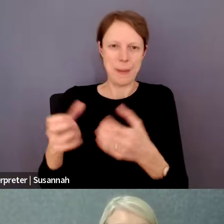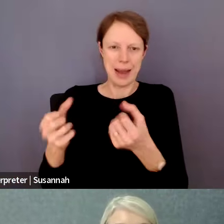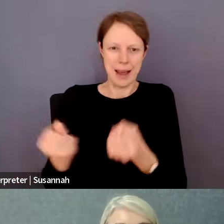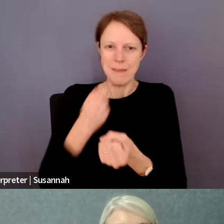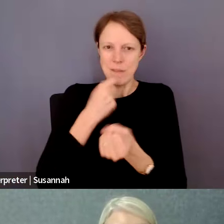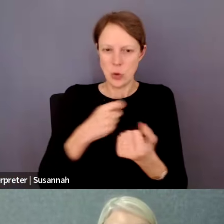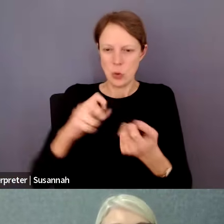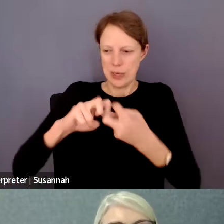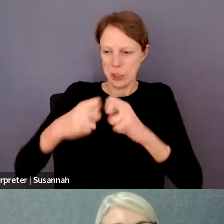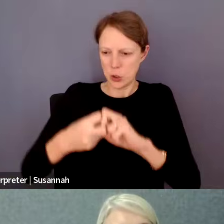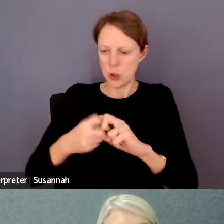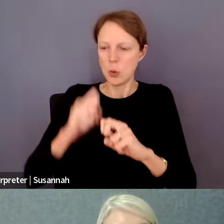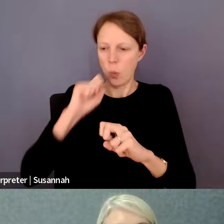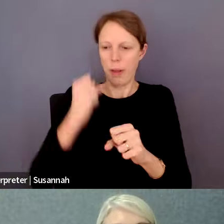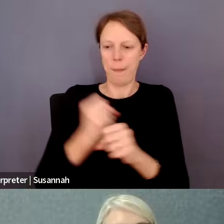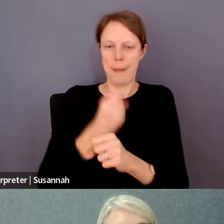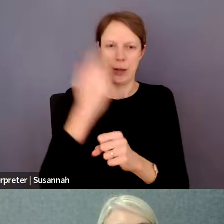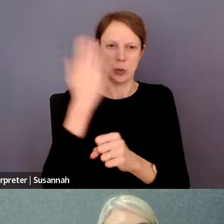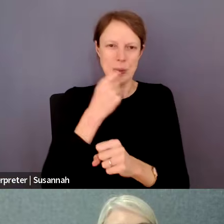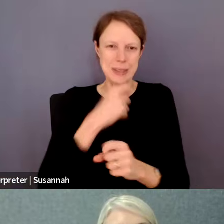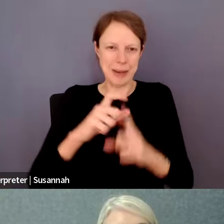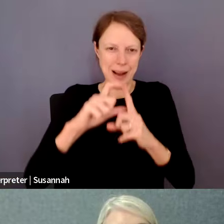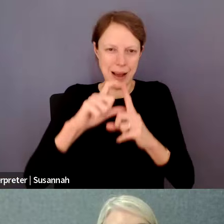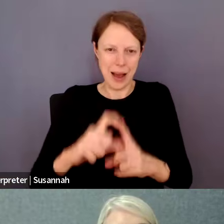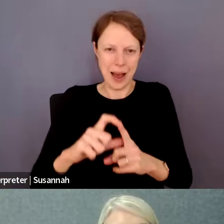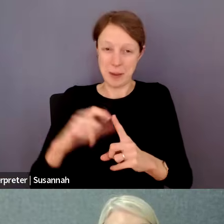going to be a tricky place for you. And probably some stuff that will happen before you get to